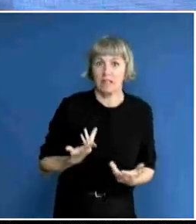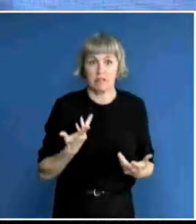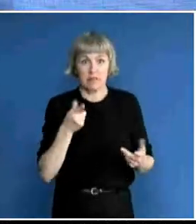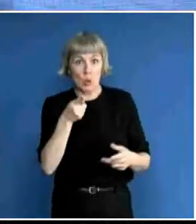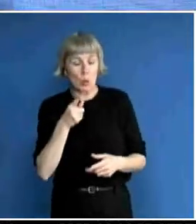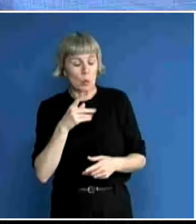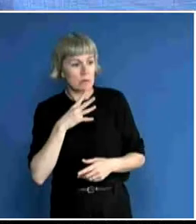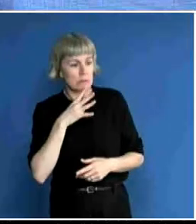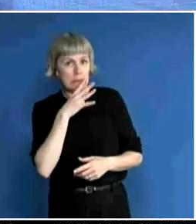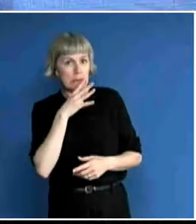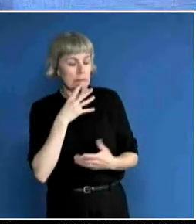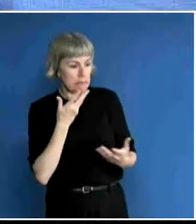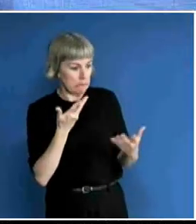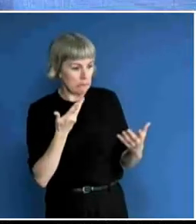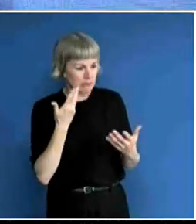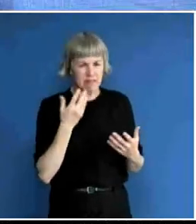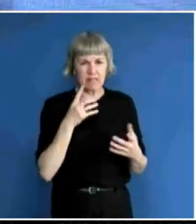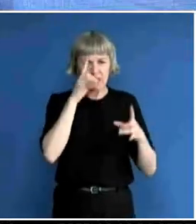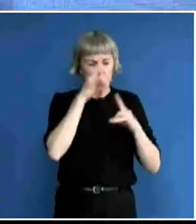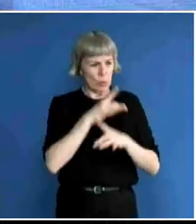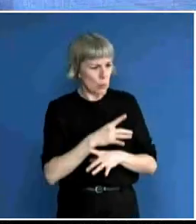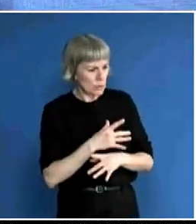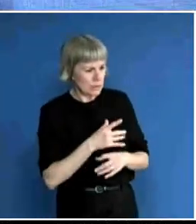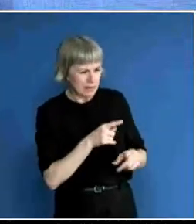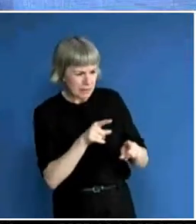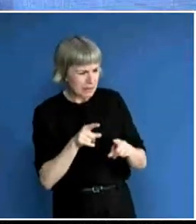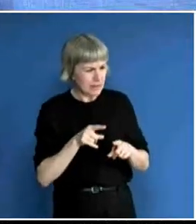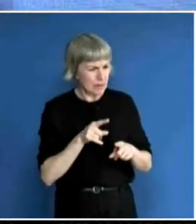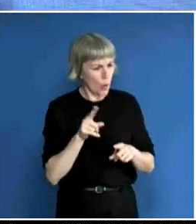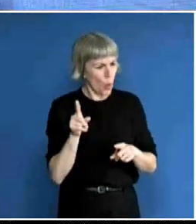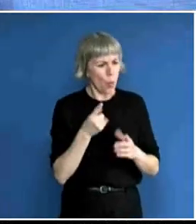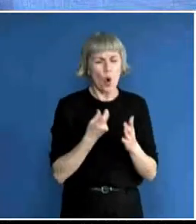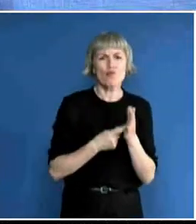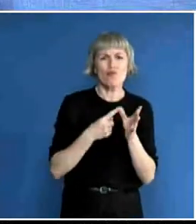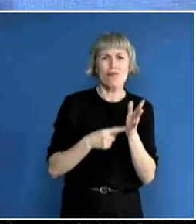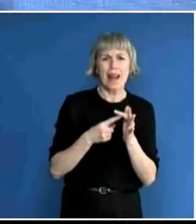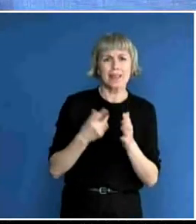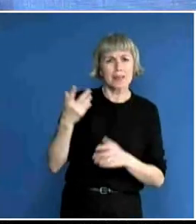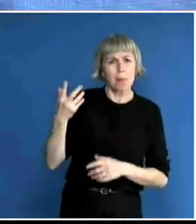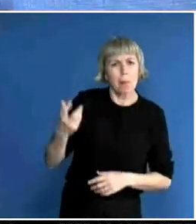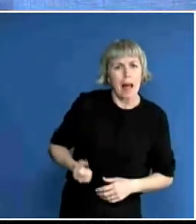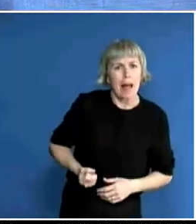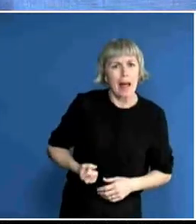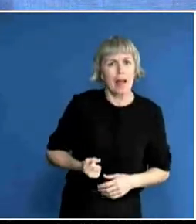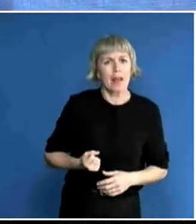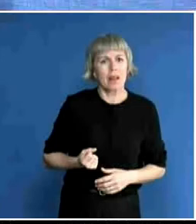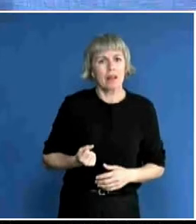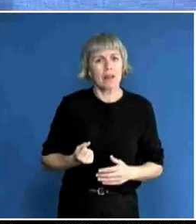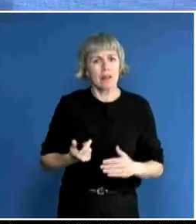You asked what Award were they being paid under and what to do if a participant was absent or sick.